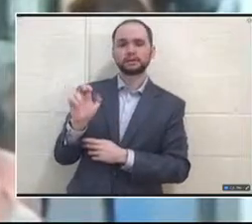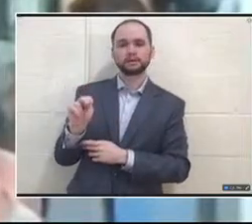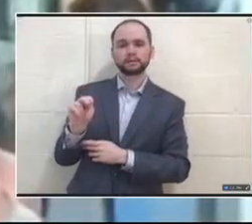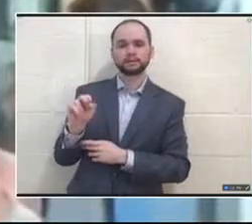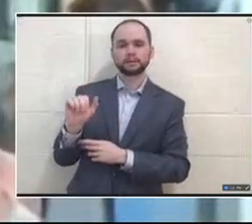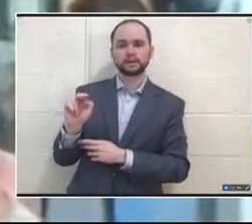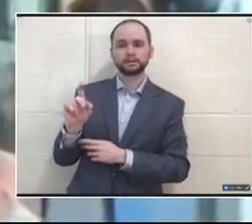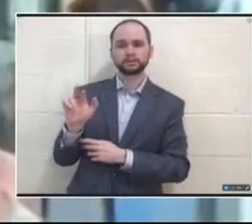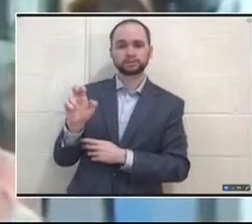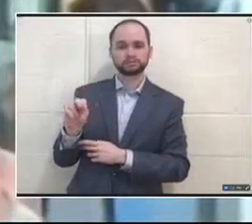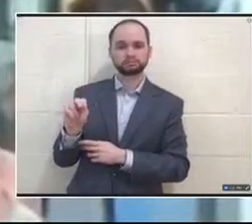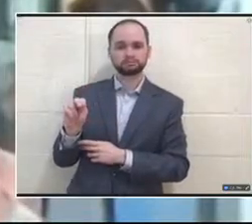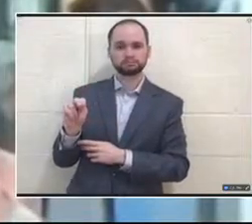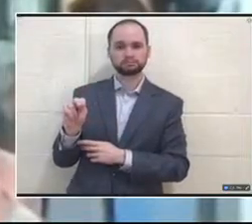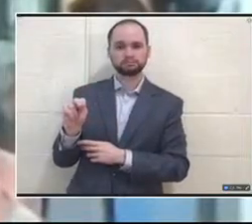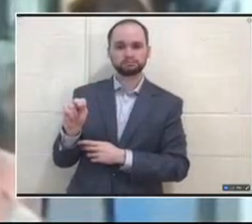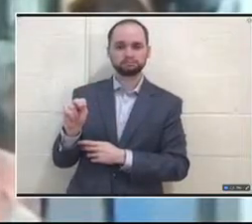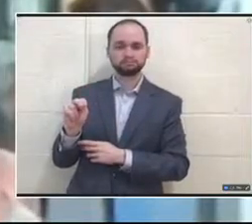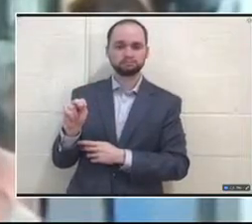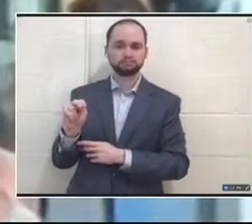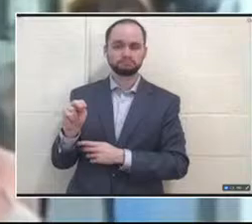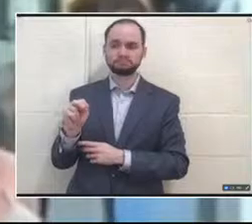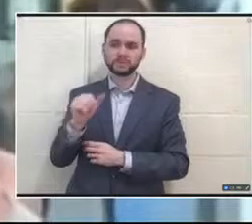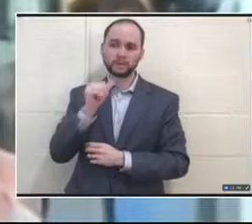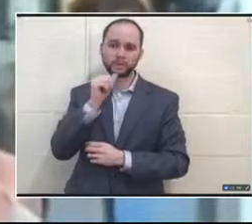Colored young lady singer from Philadelphia.